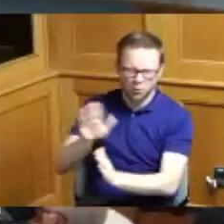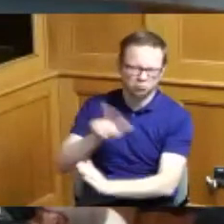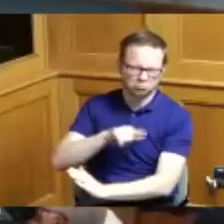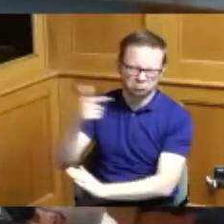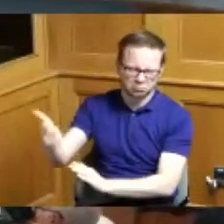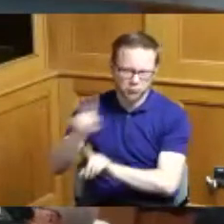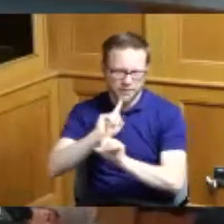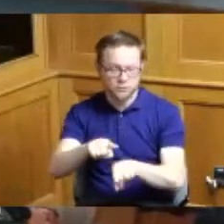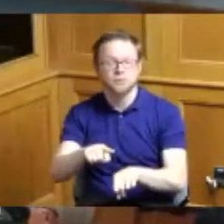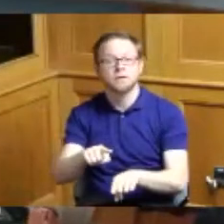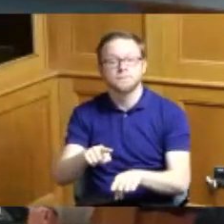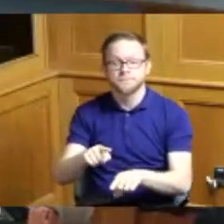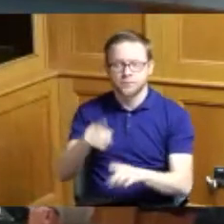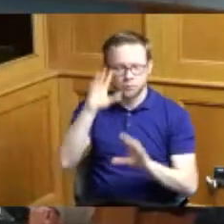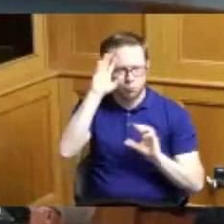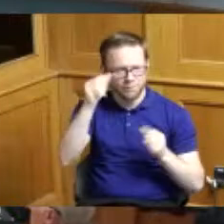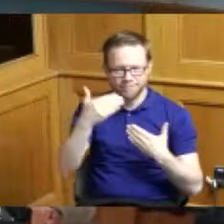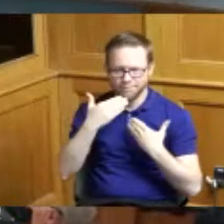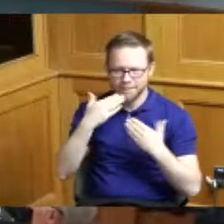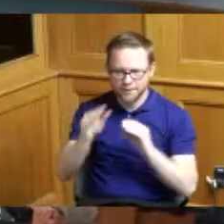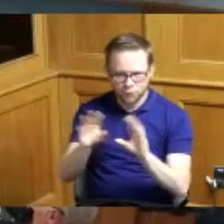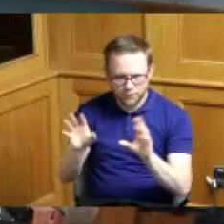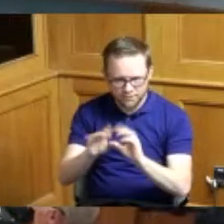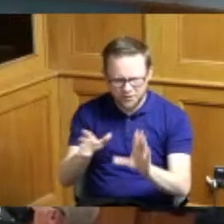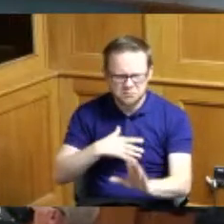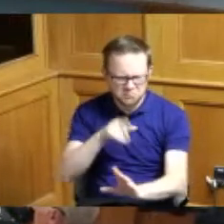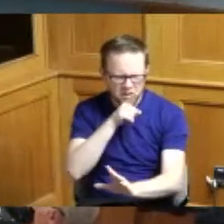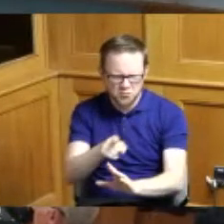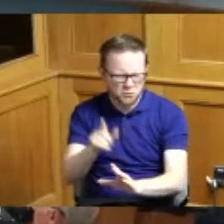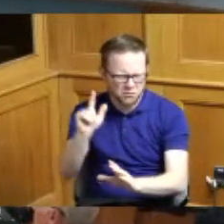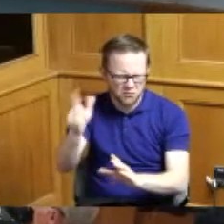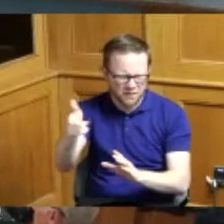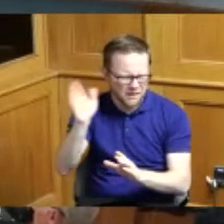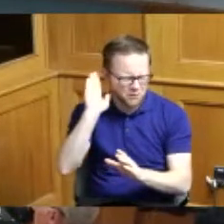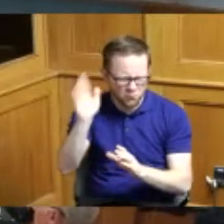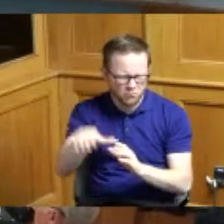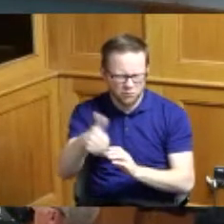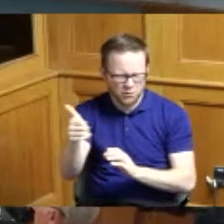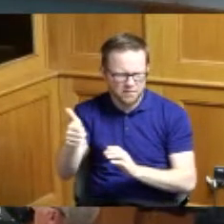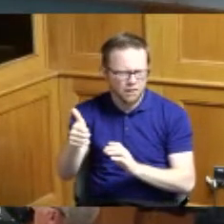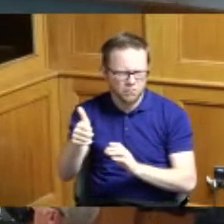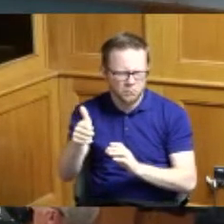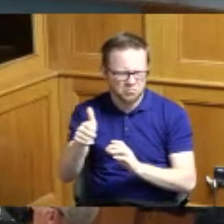for the clarification I'm sure there may be other questions that come up on our yes but I'd like to